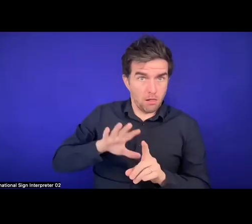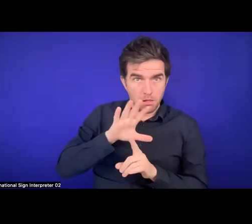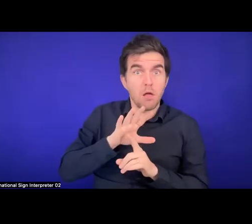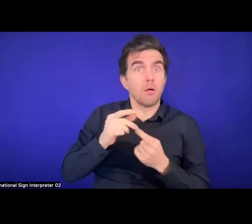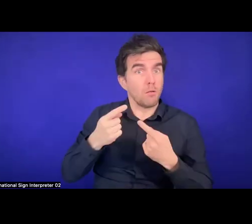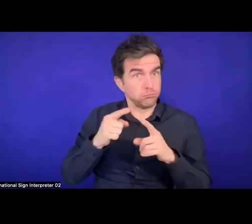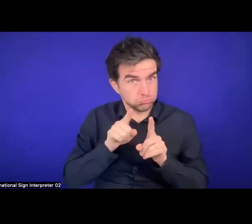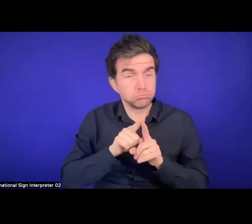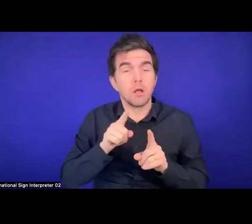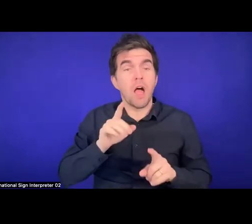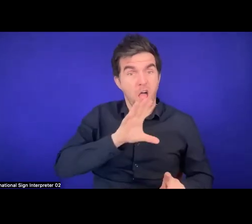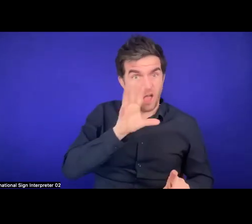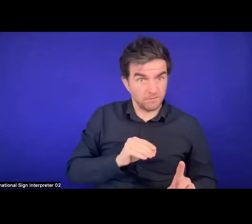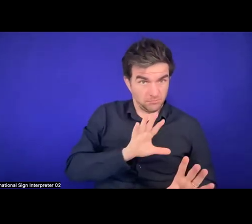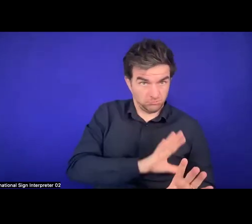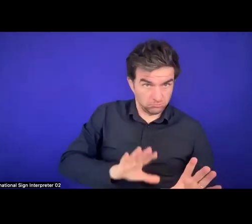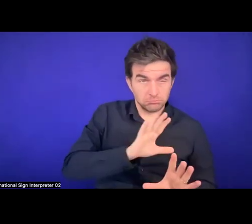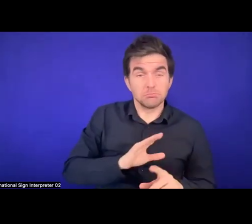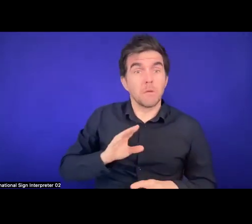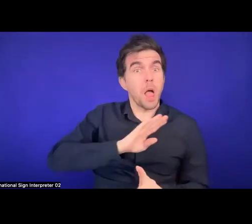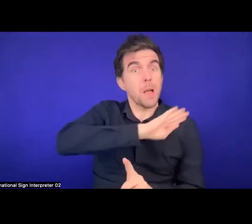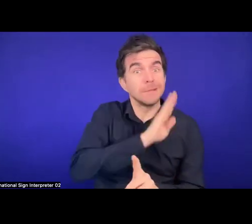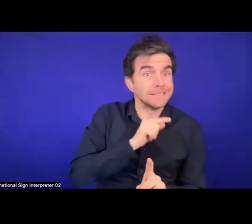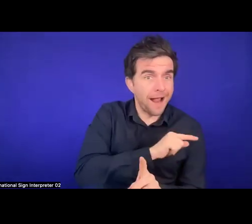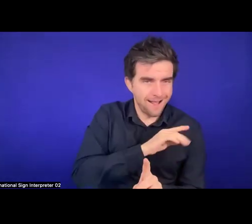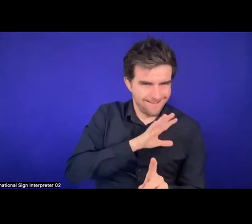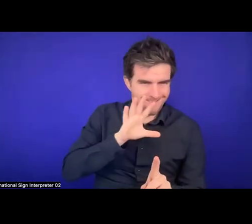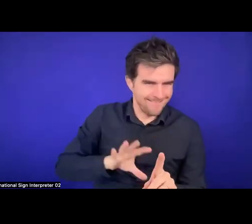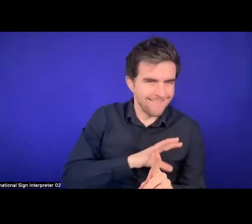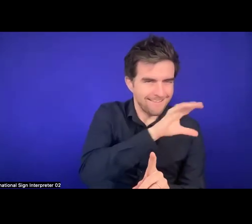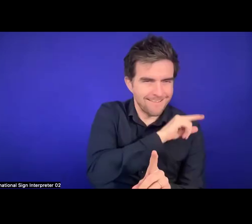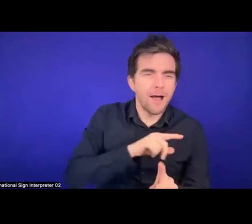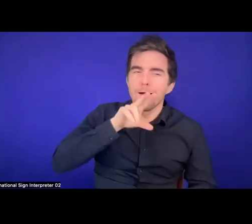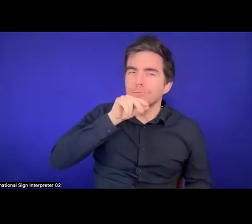disability rights promotion international, which was a very large international